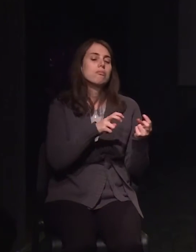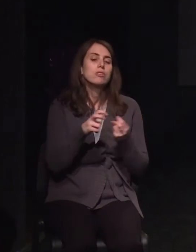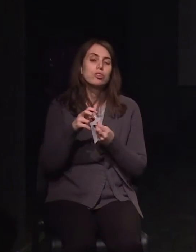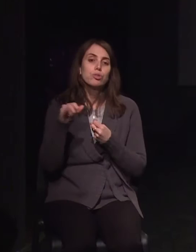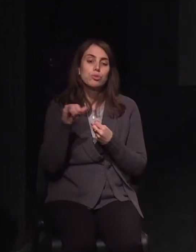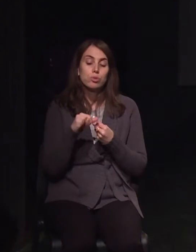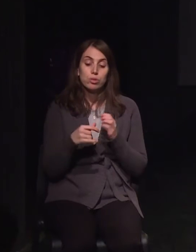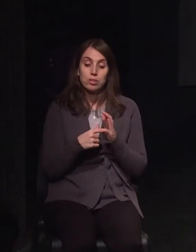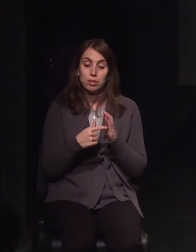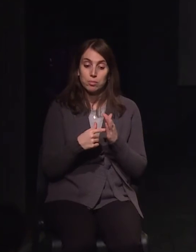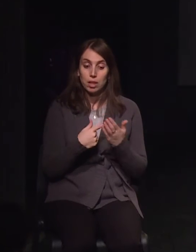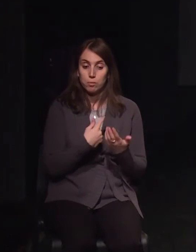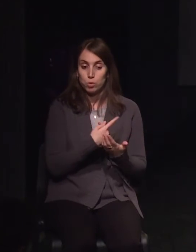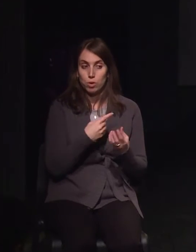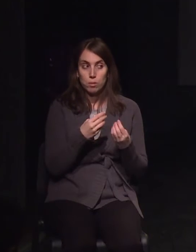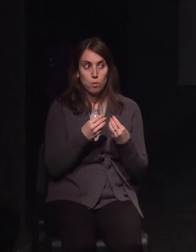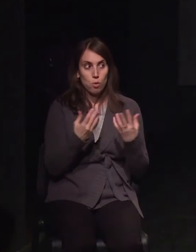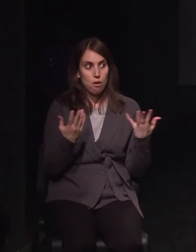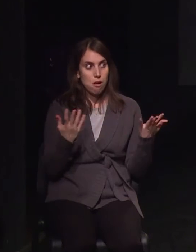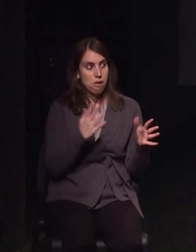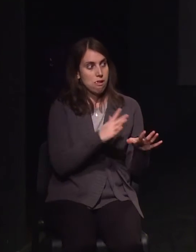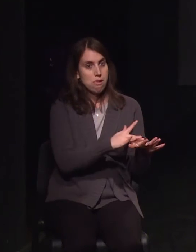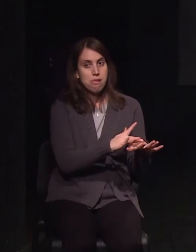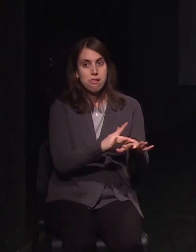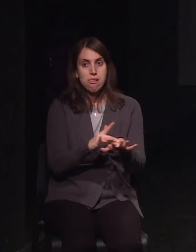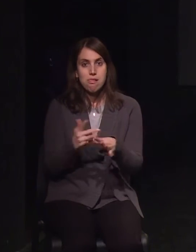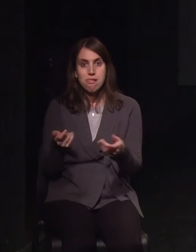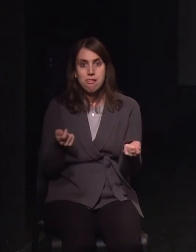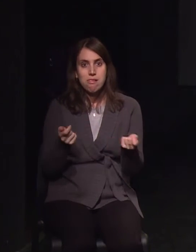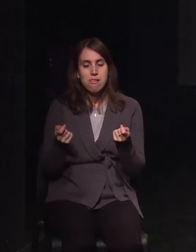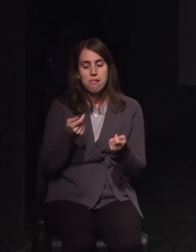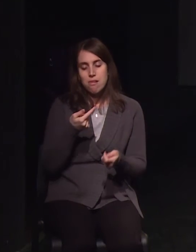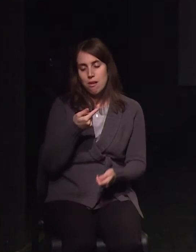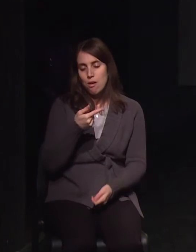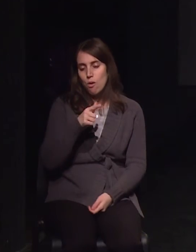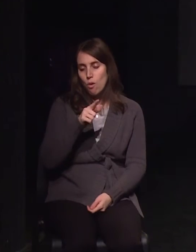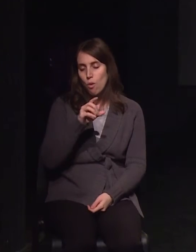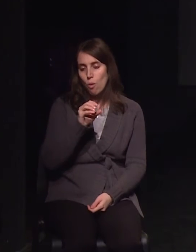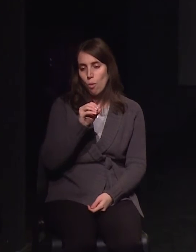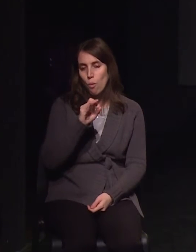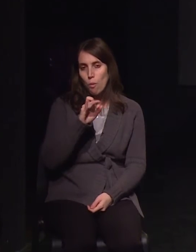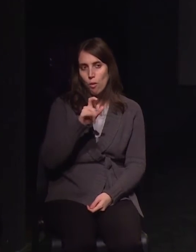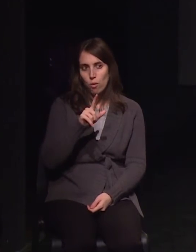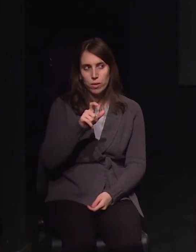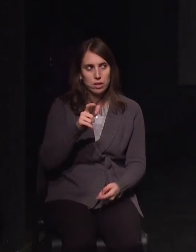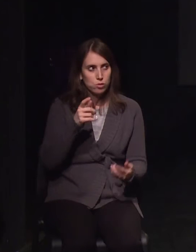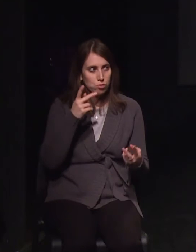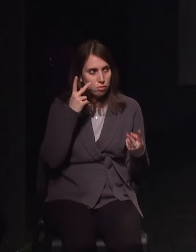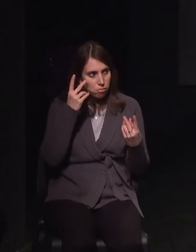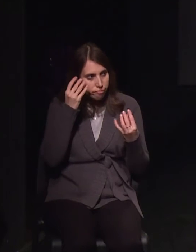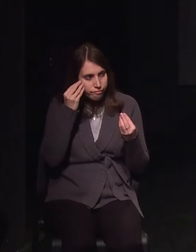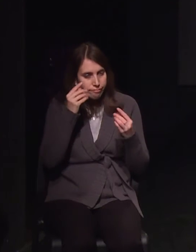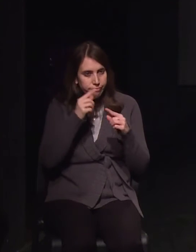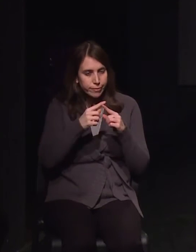if you will, kind of looking for all of these different ways to focus, and then the times when we narrow our focus when we work exclusively.